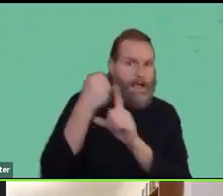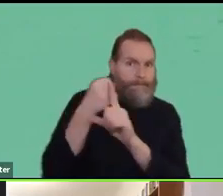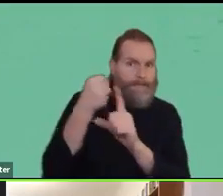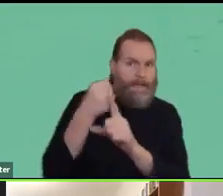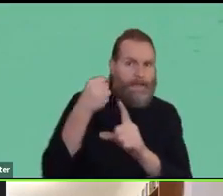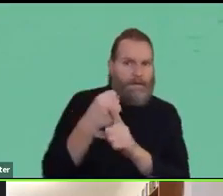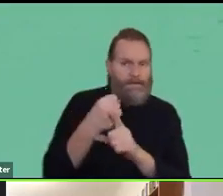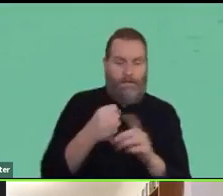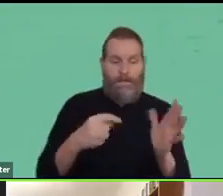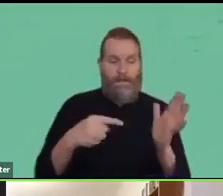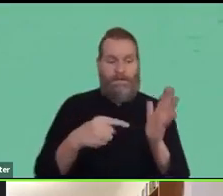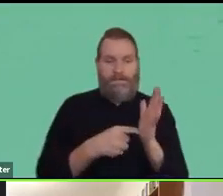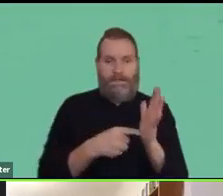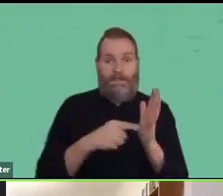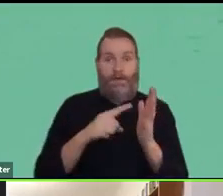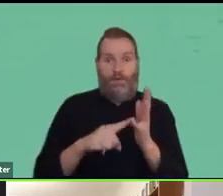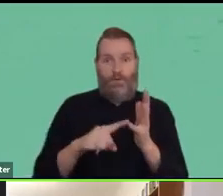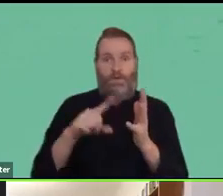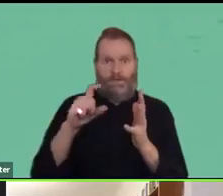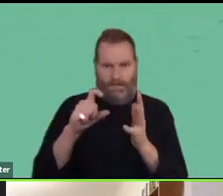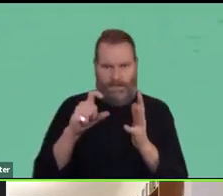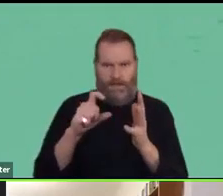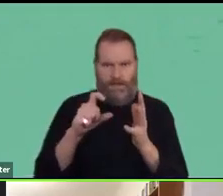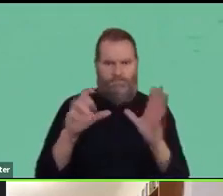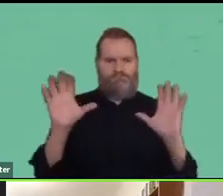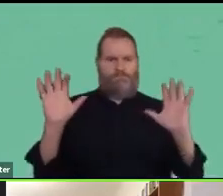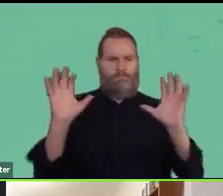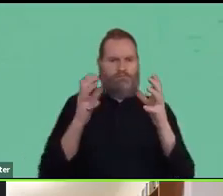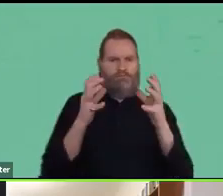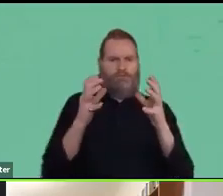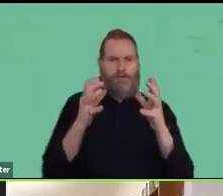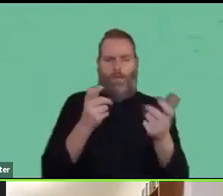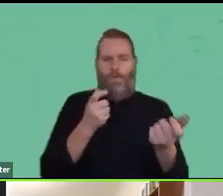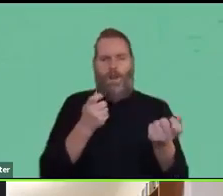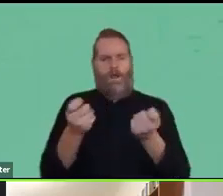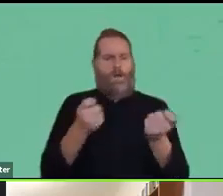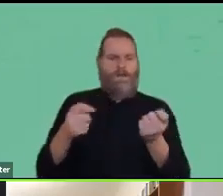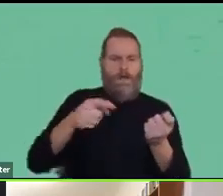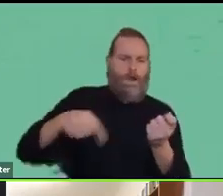that will probably kick off with this big mass virtual lobby of parliament early in March to